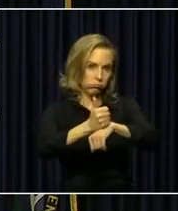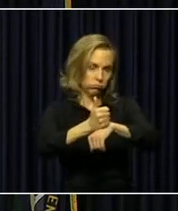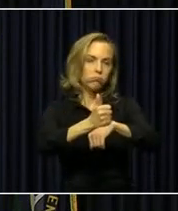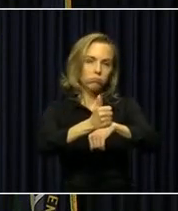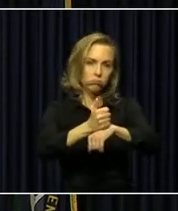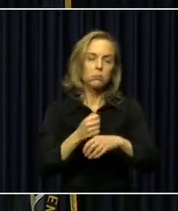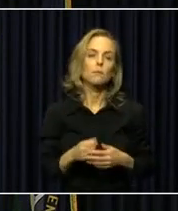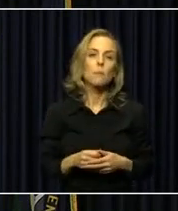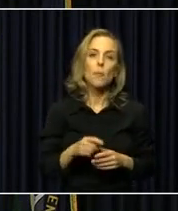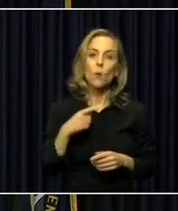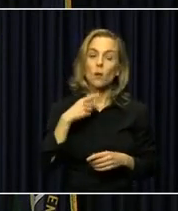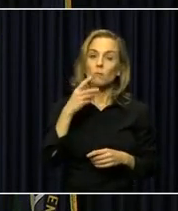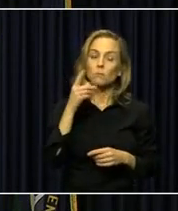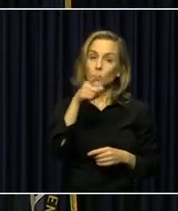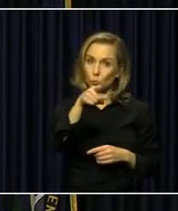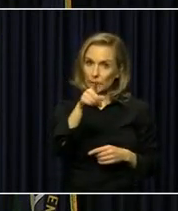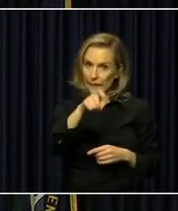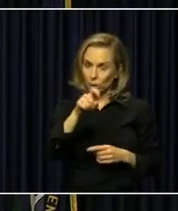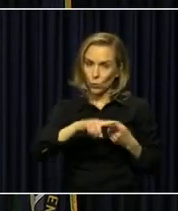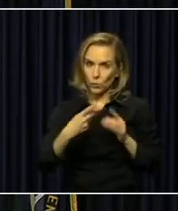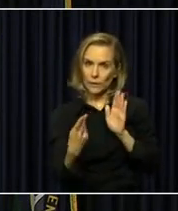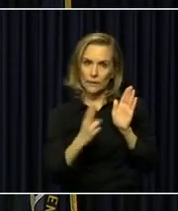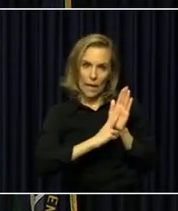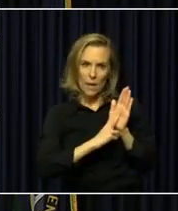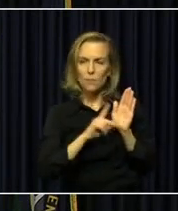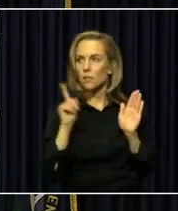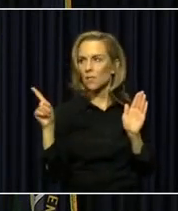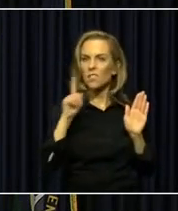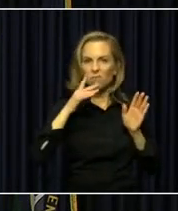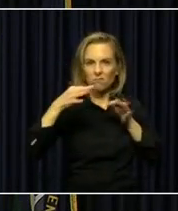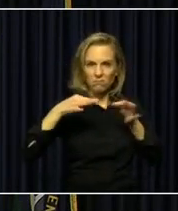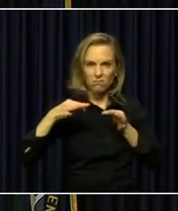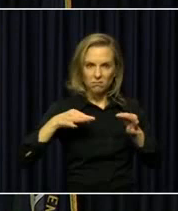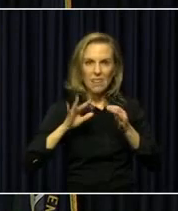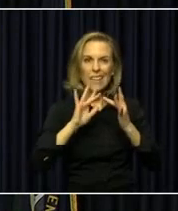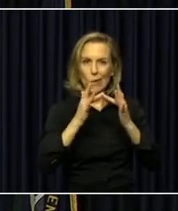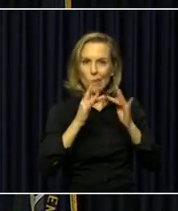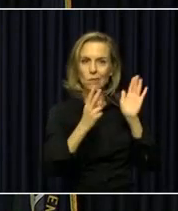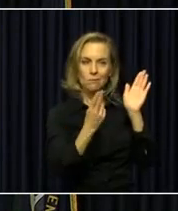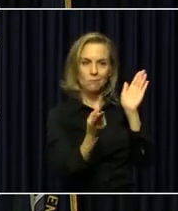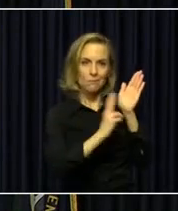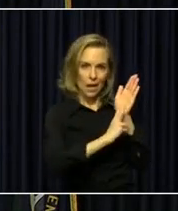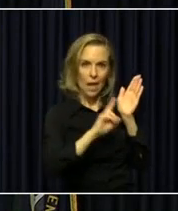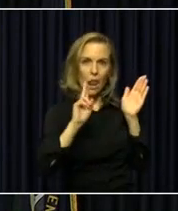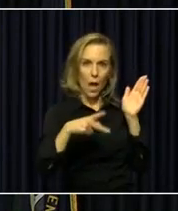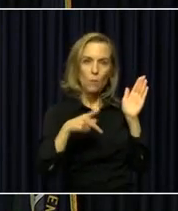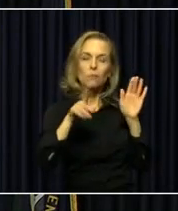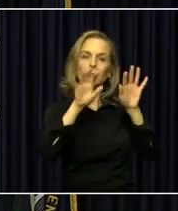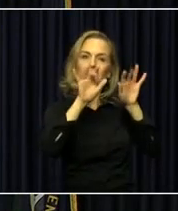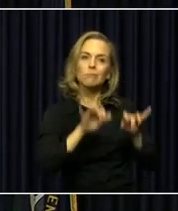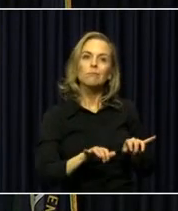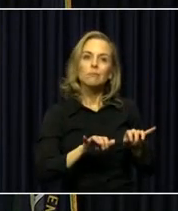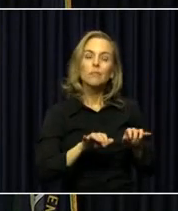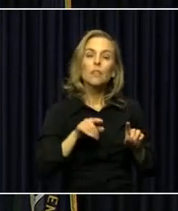LET'S TALK ABOUT THAT IN TERMS OF THE SEVEN BENCHMARKS THAT WE PUT UP YESTERDAY.